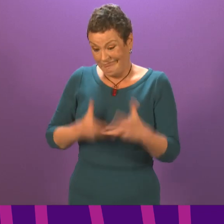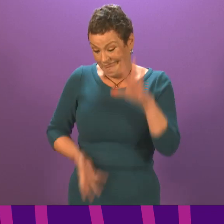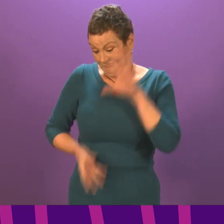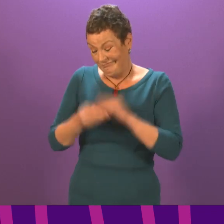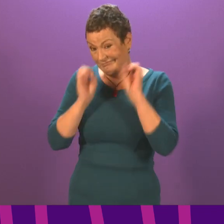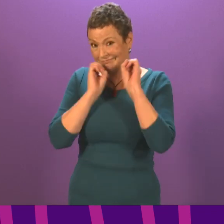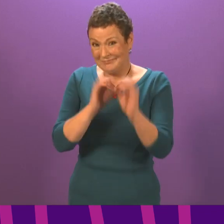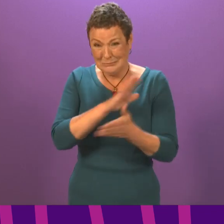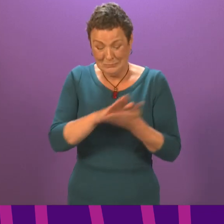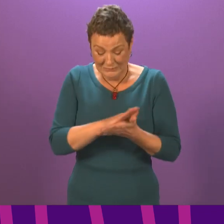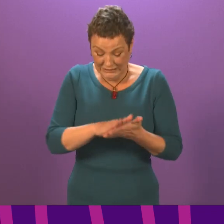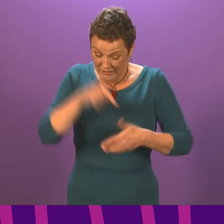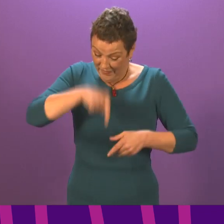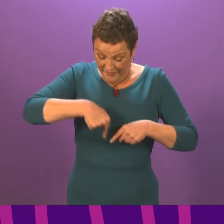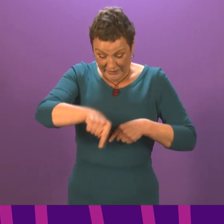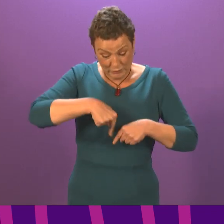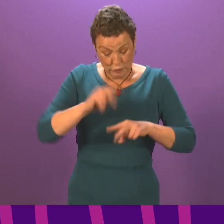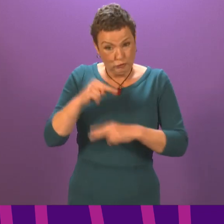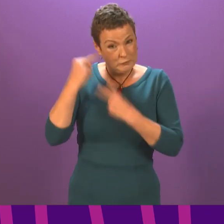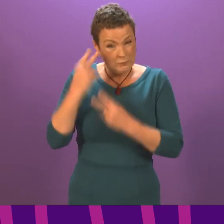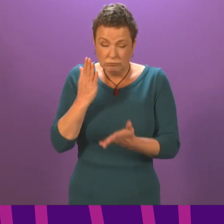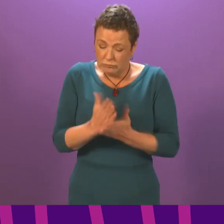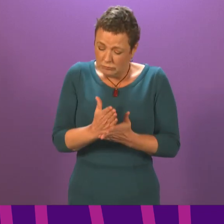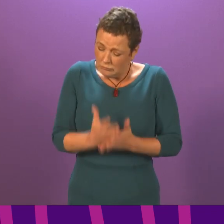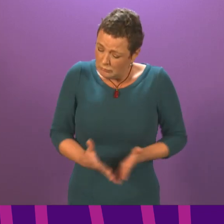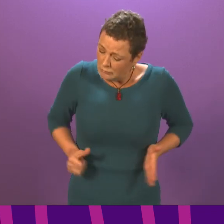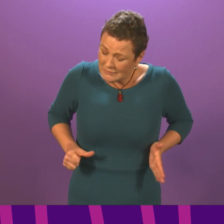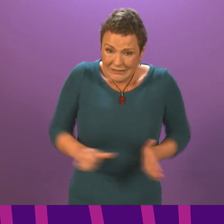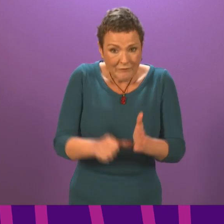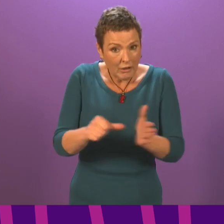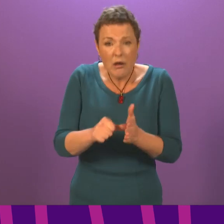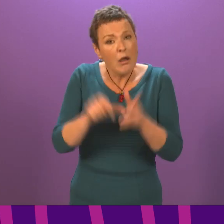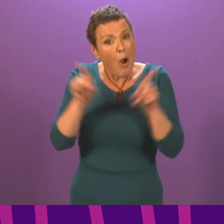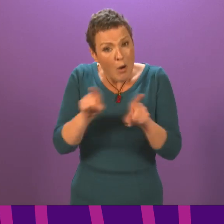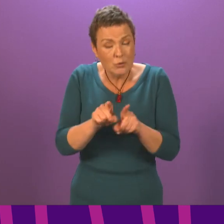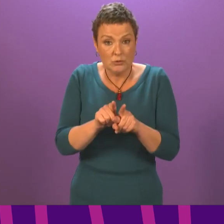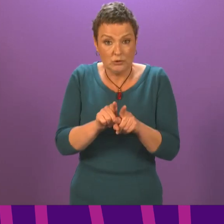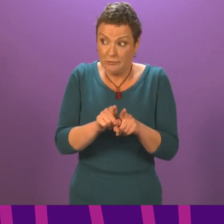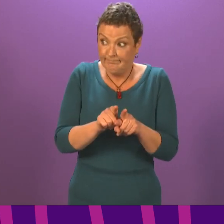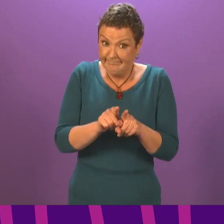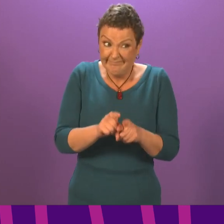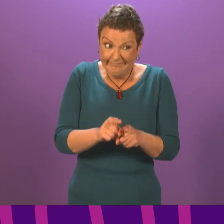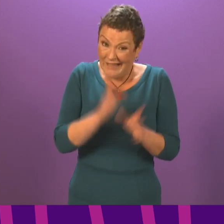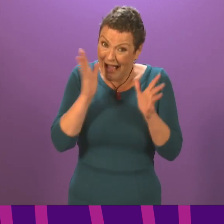challenging and underlines the need for continued caution. Before I confirm the outcome of the